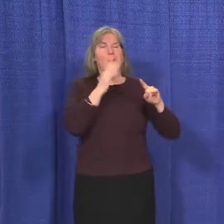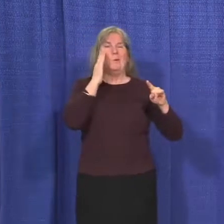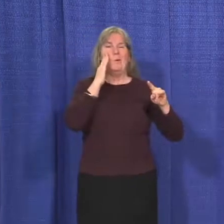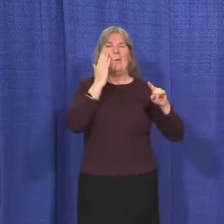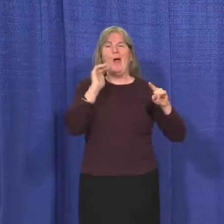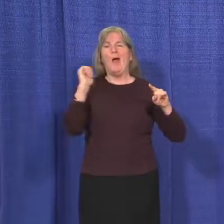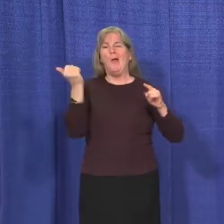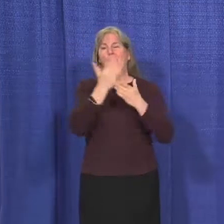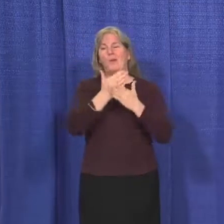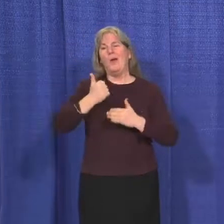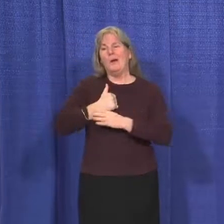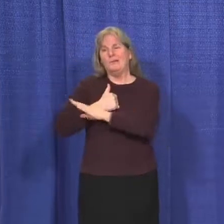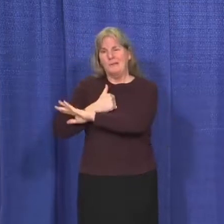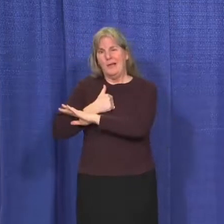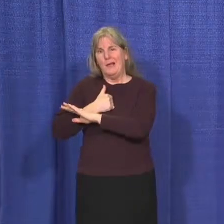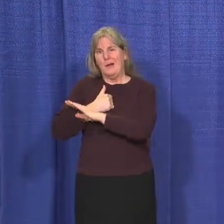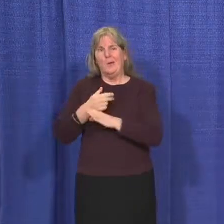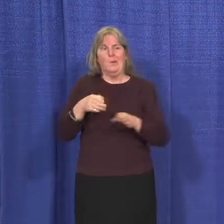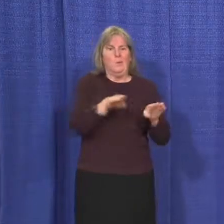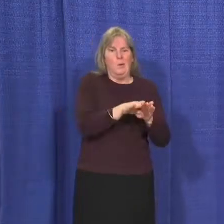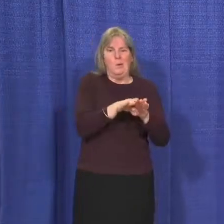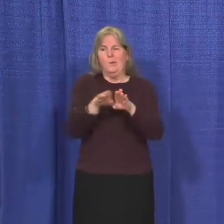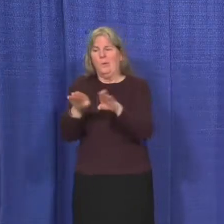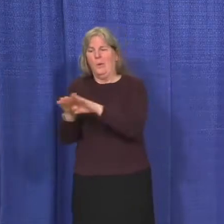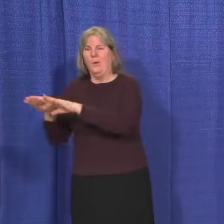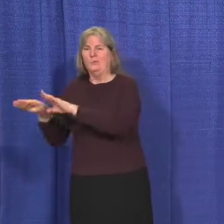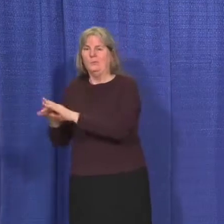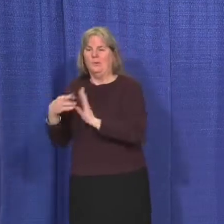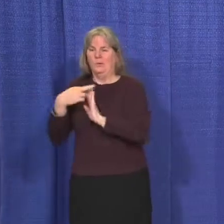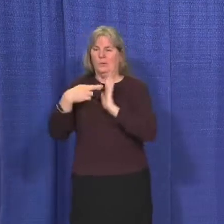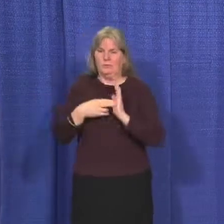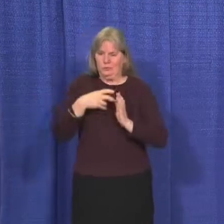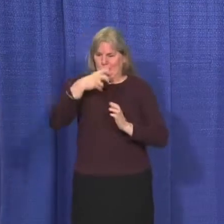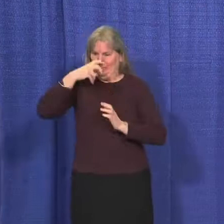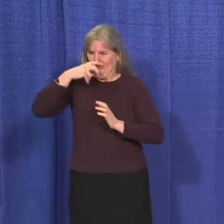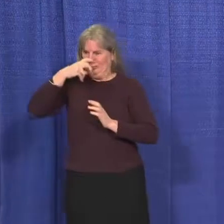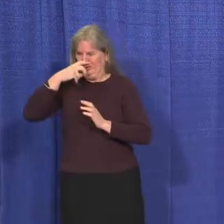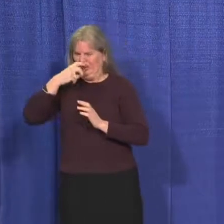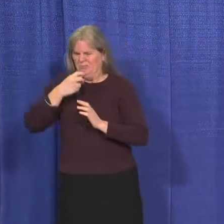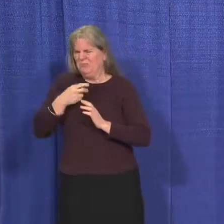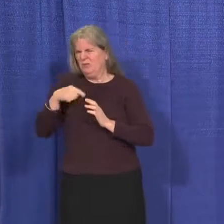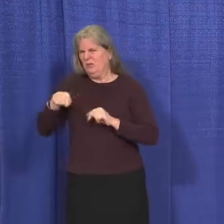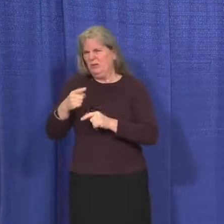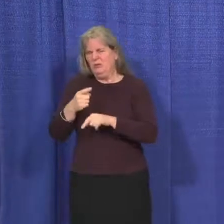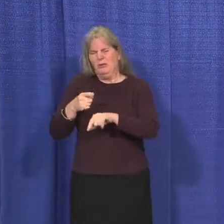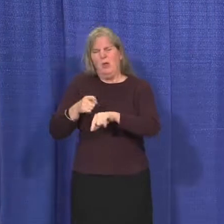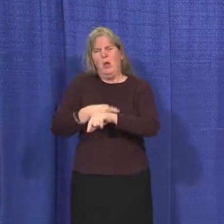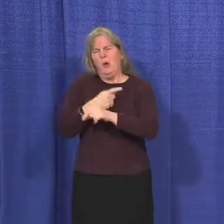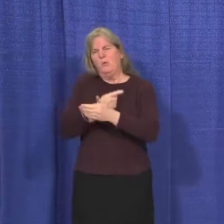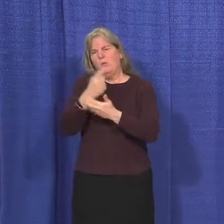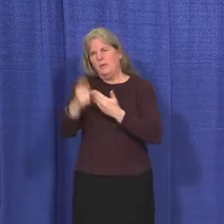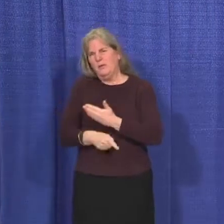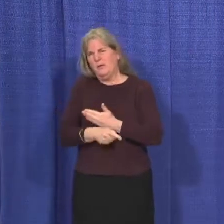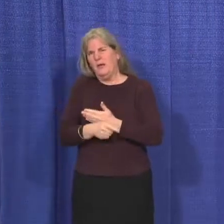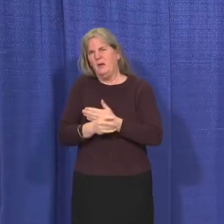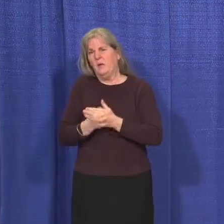off grid over Easter weekend you will no doubt be aware that some jurisdictions implemented more